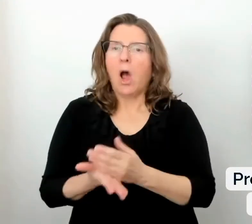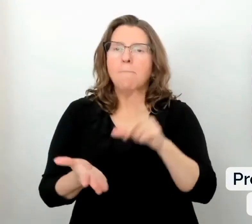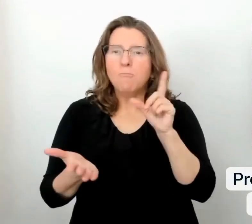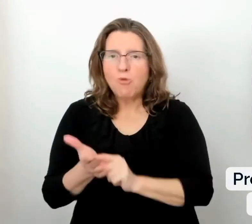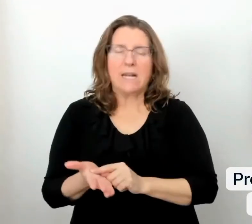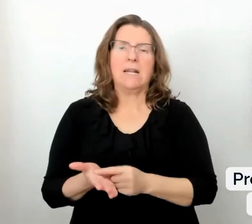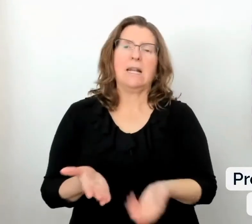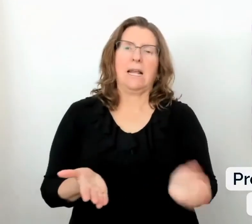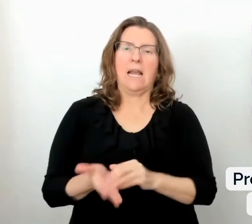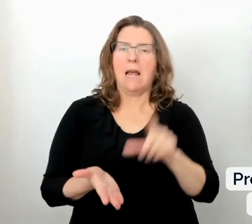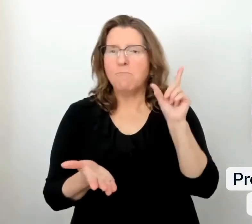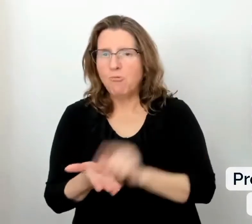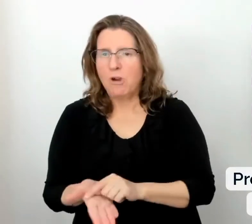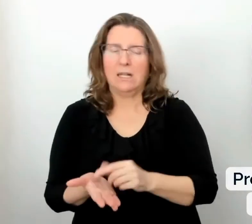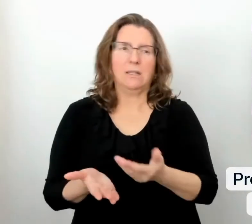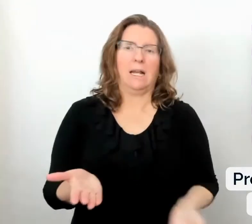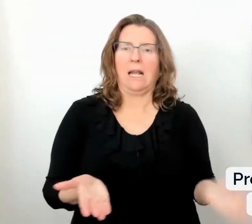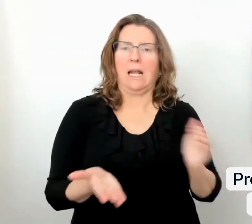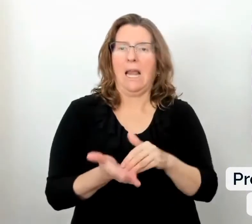It was just such a waste of time and money.